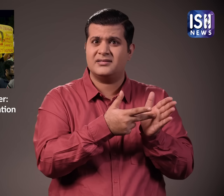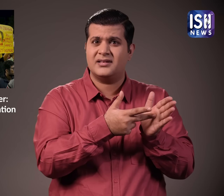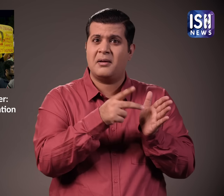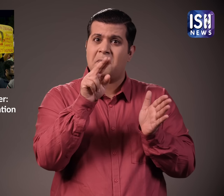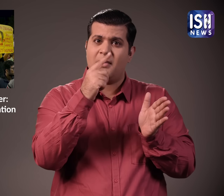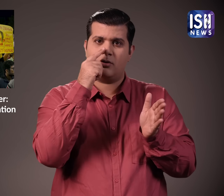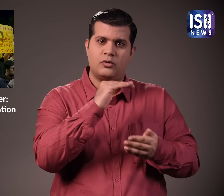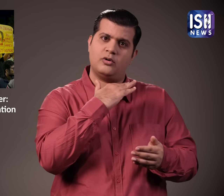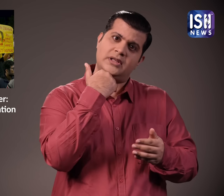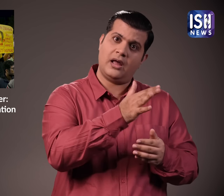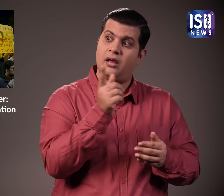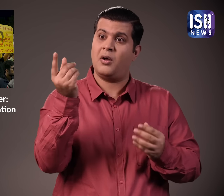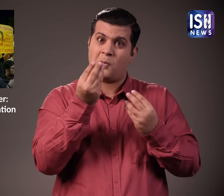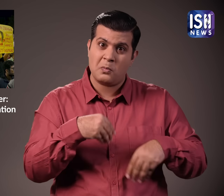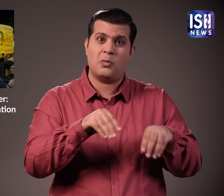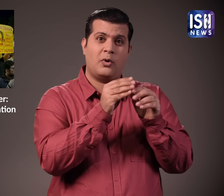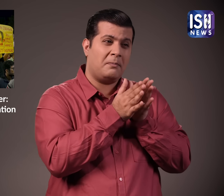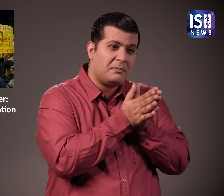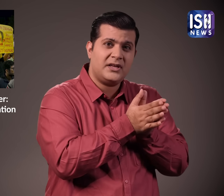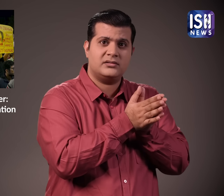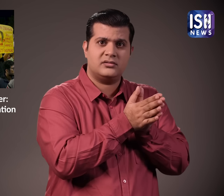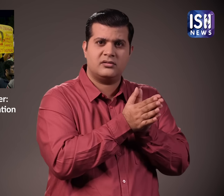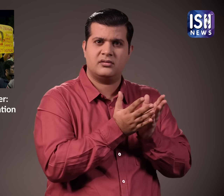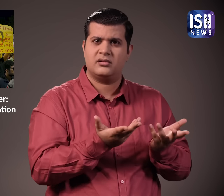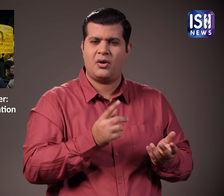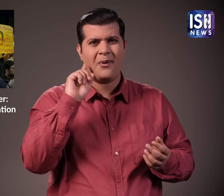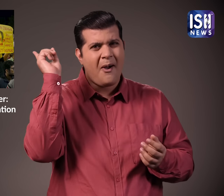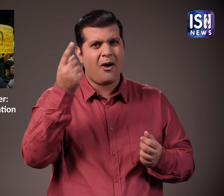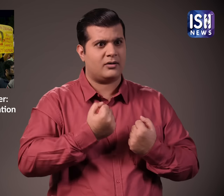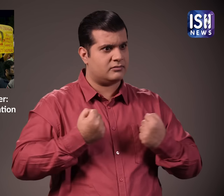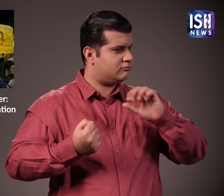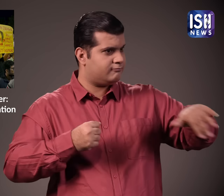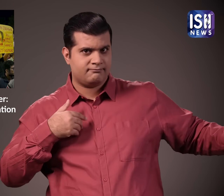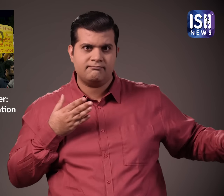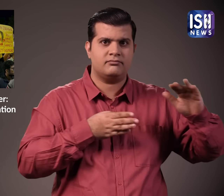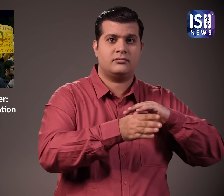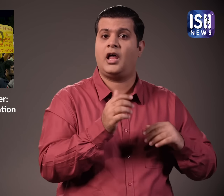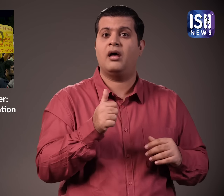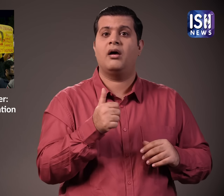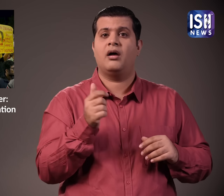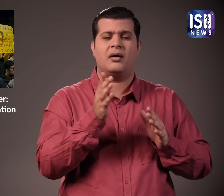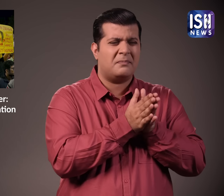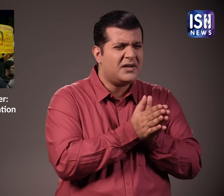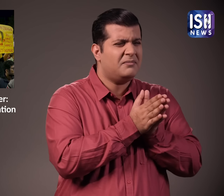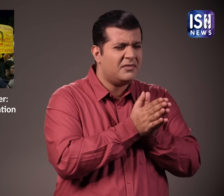They pleaded their daughter is dead. And on top of that, they were made to beg. They did not create a scene.